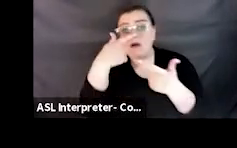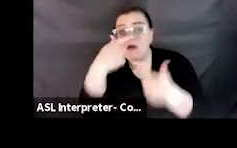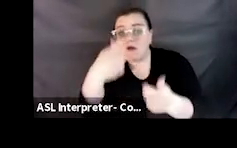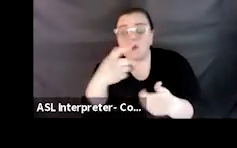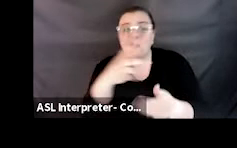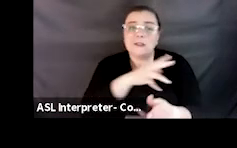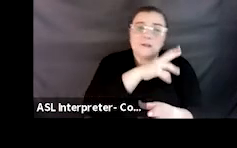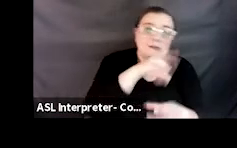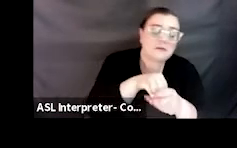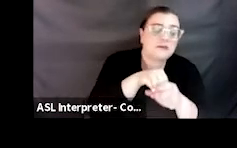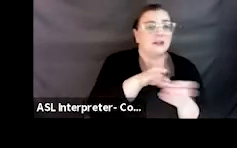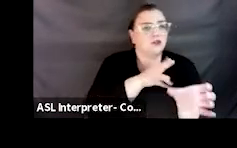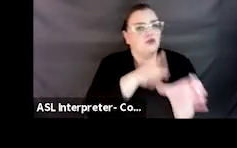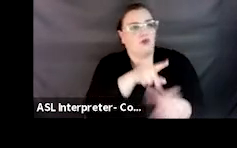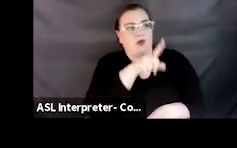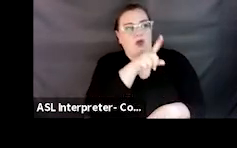Heidi Rosofsky: And if you are interested in.